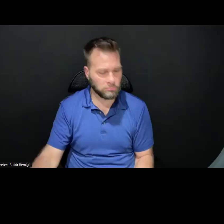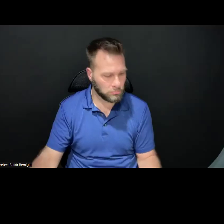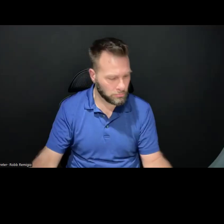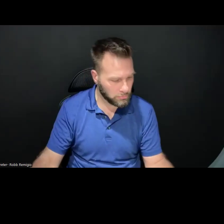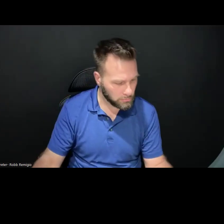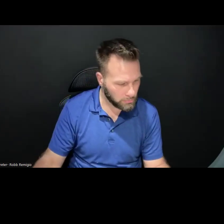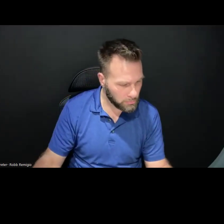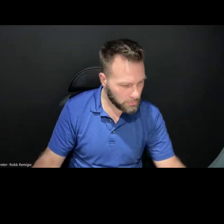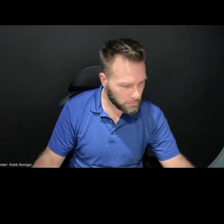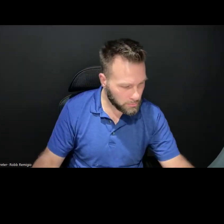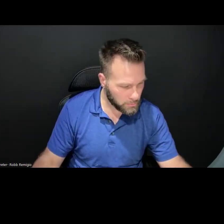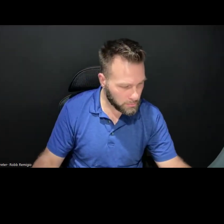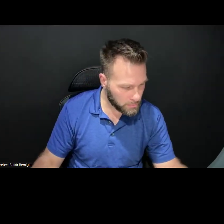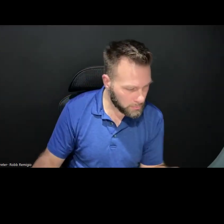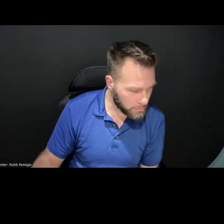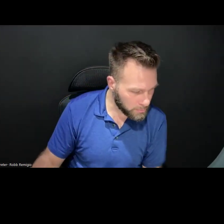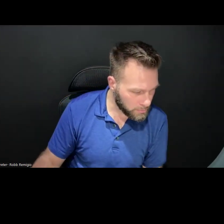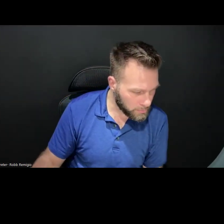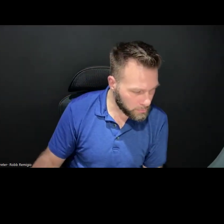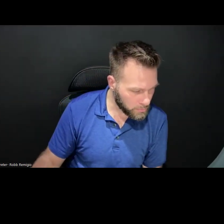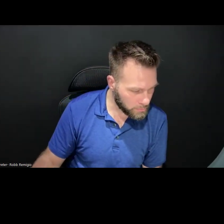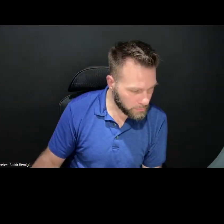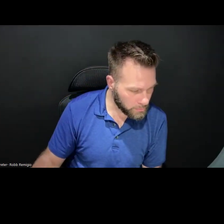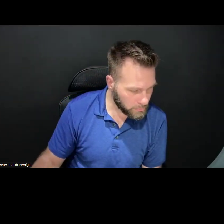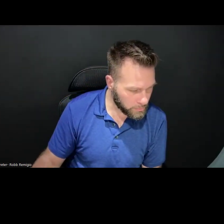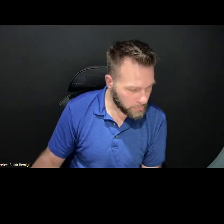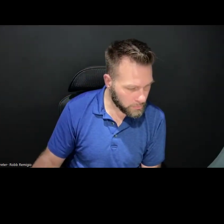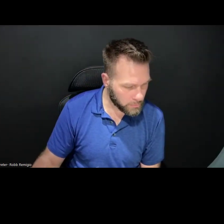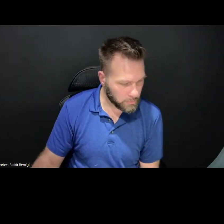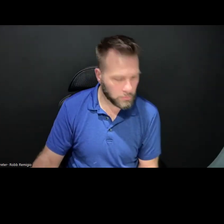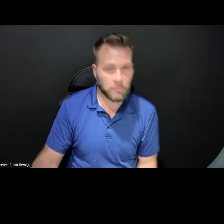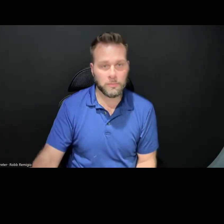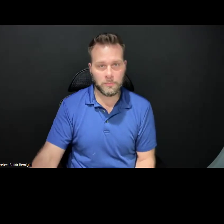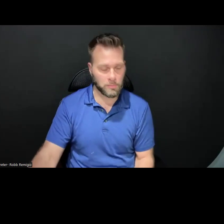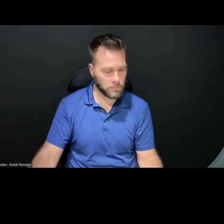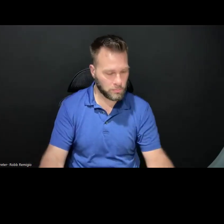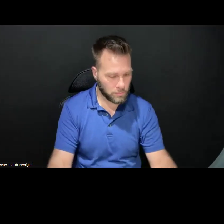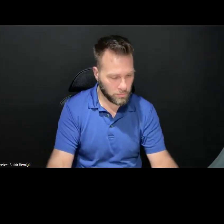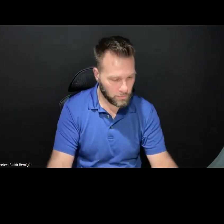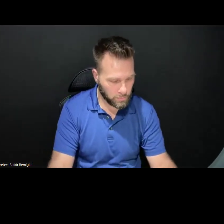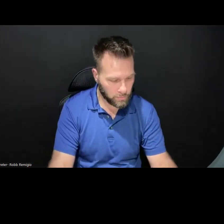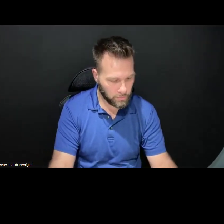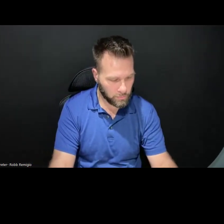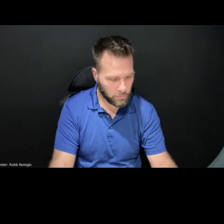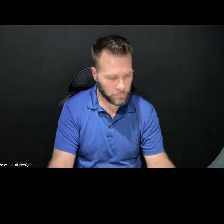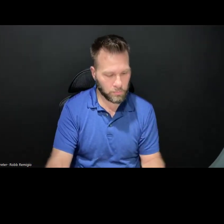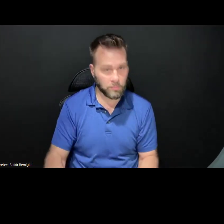I think it is freezing. The idea being basically that I am able to talk and somebody is going to be able to read what